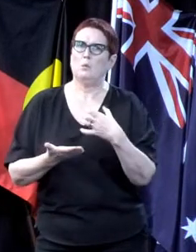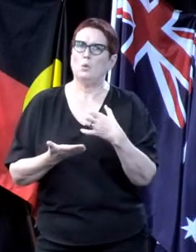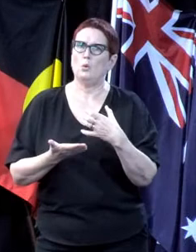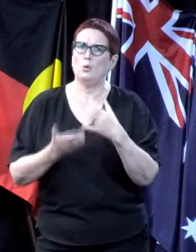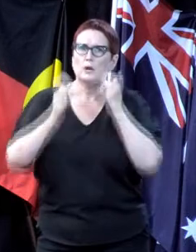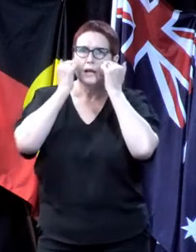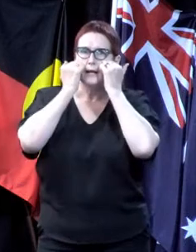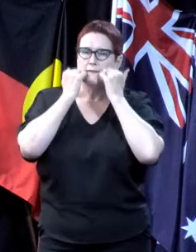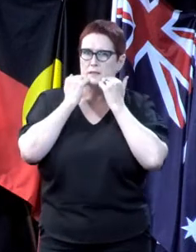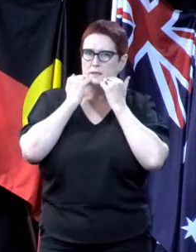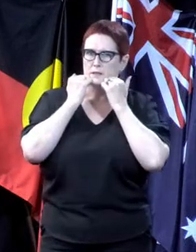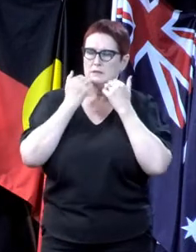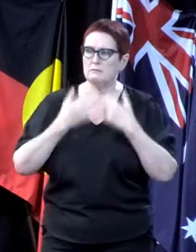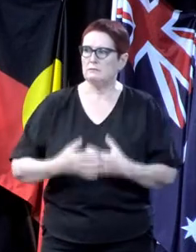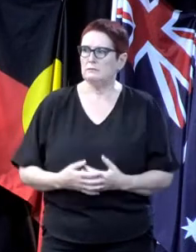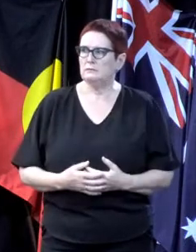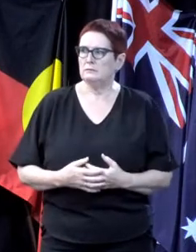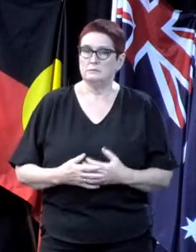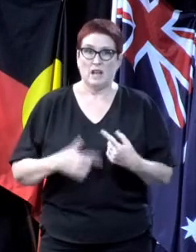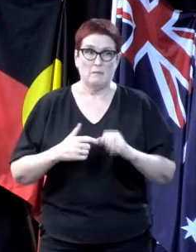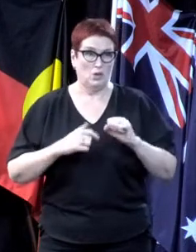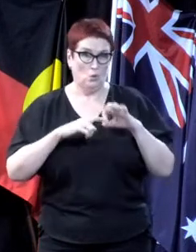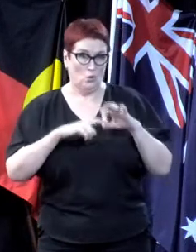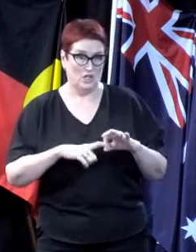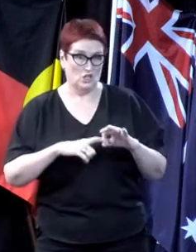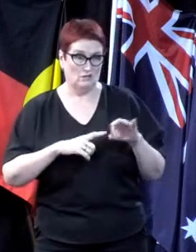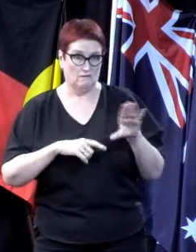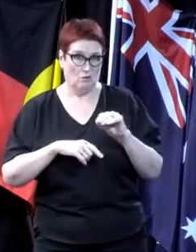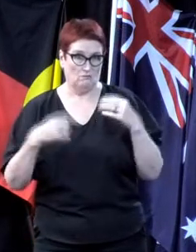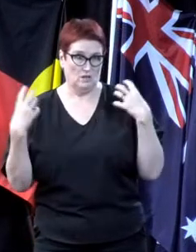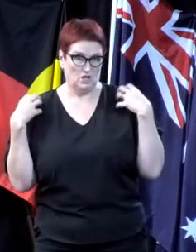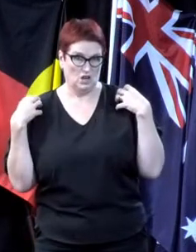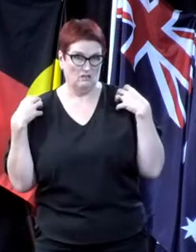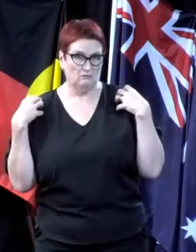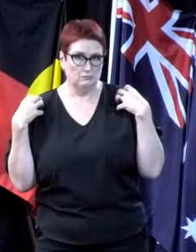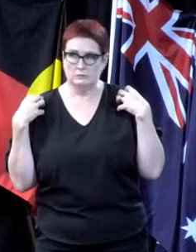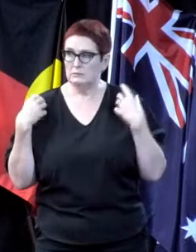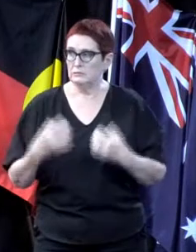with respect to the question your Honor has just - commissioner has just asked.